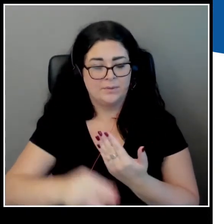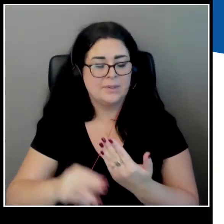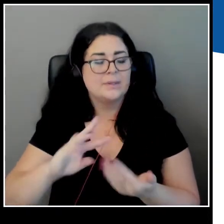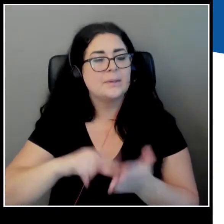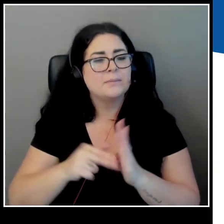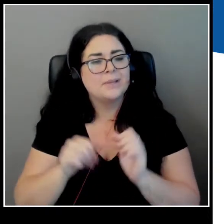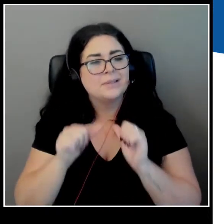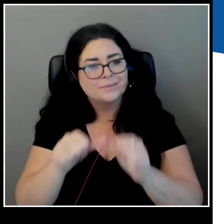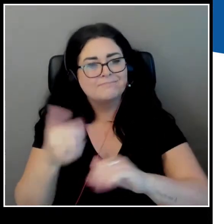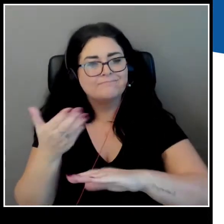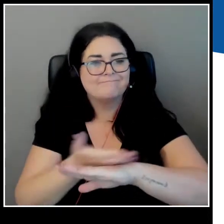regulatory requirements.